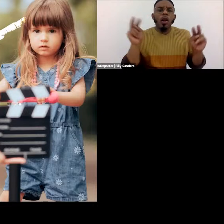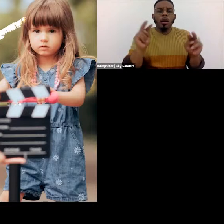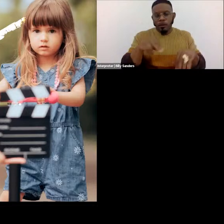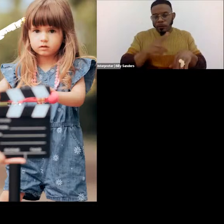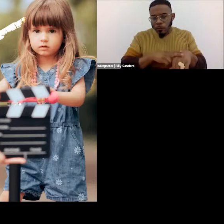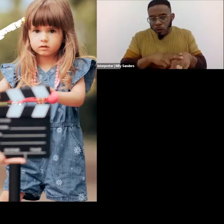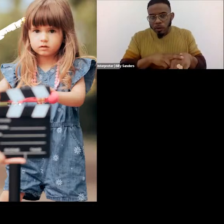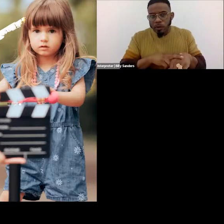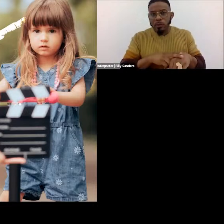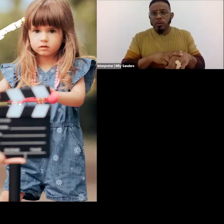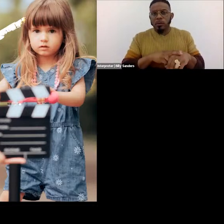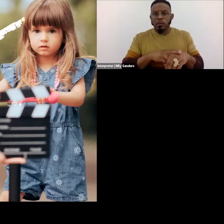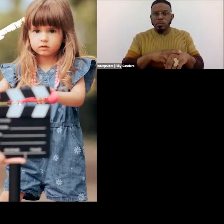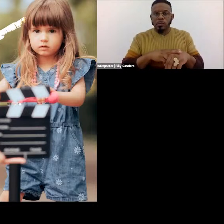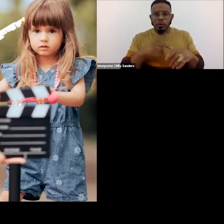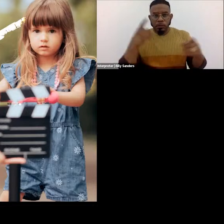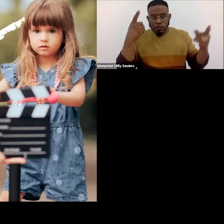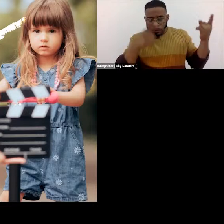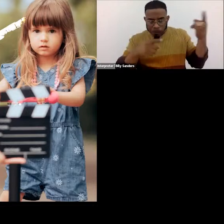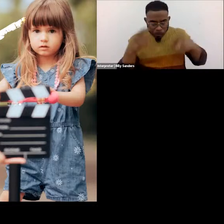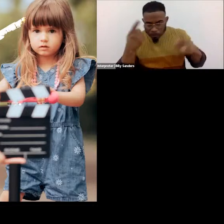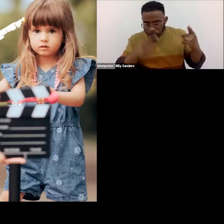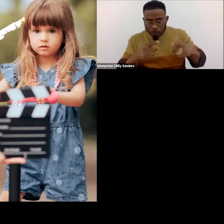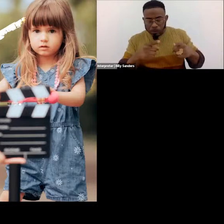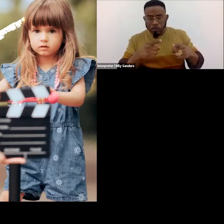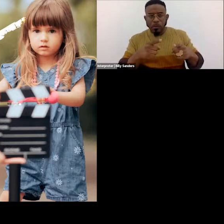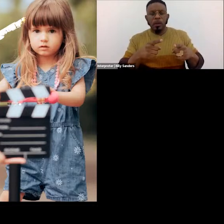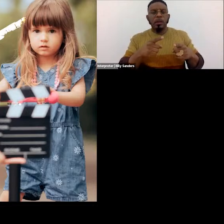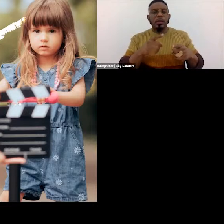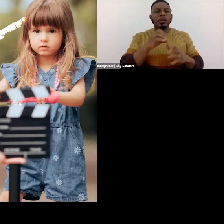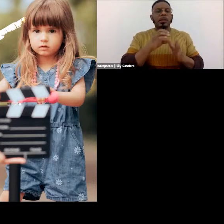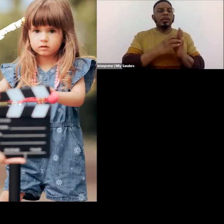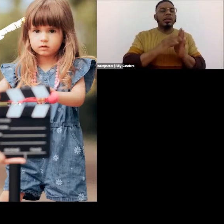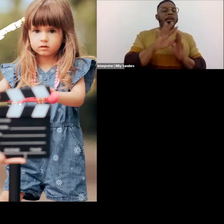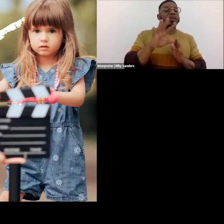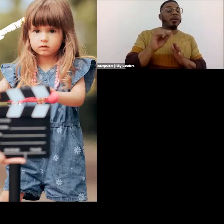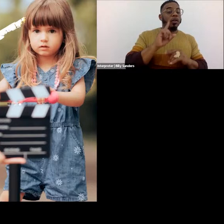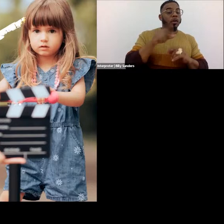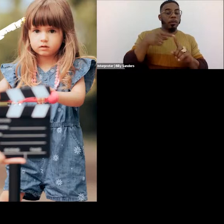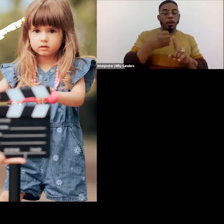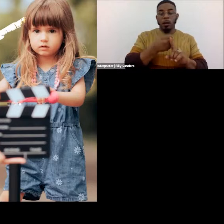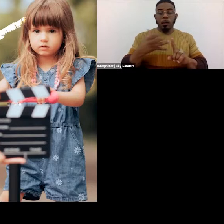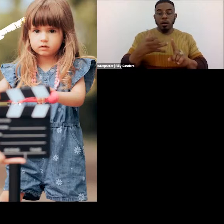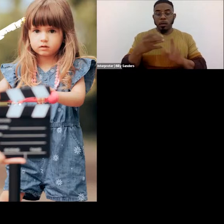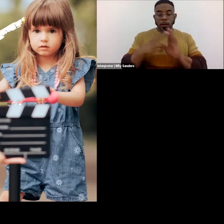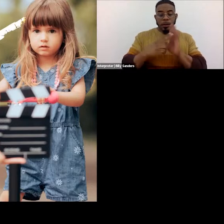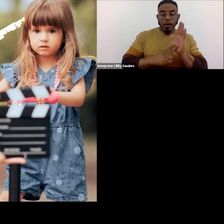the Collective Bargain Agreement Section 50, which talks about the contract provisions